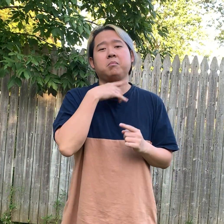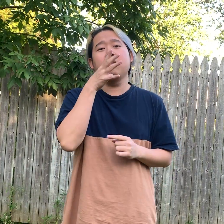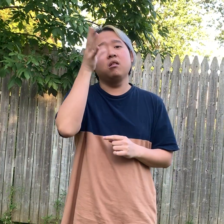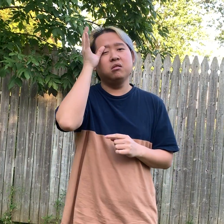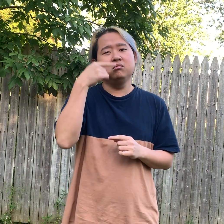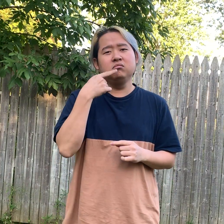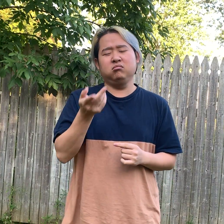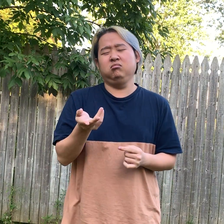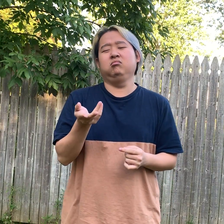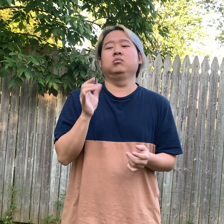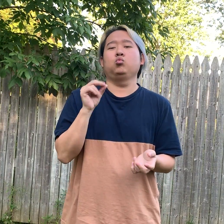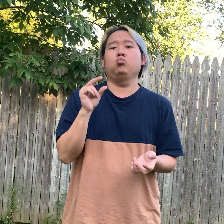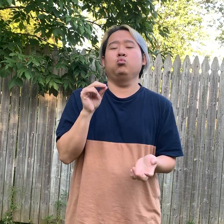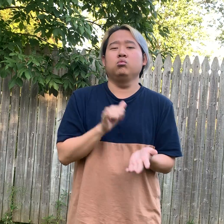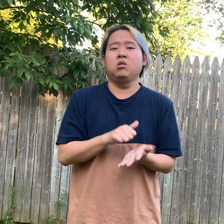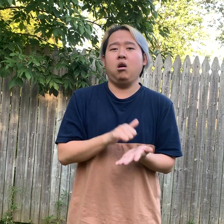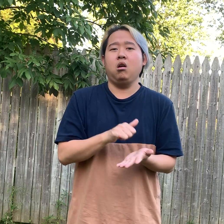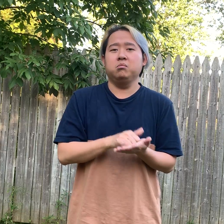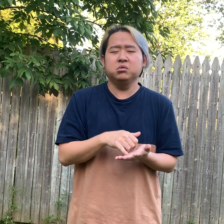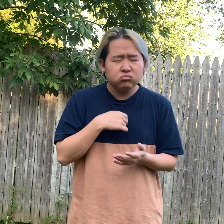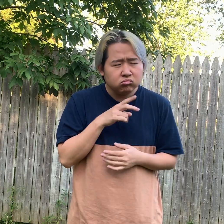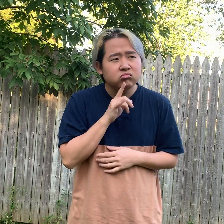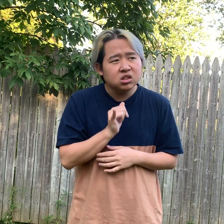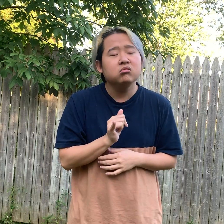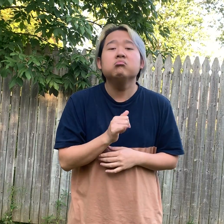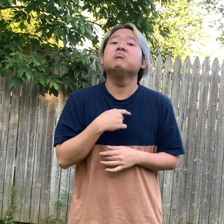and that I had no chance of becoming a doctor due to my deafness.